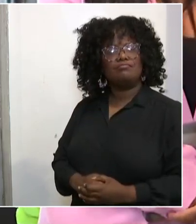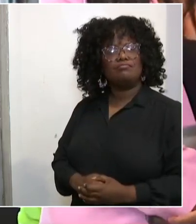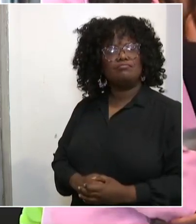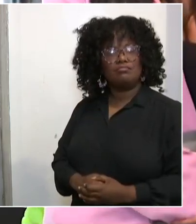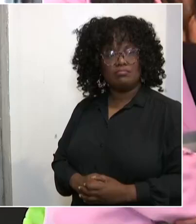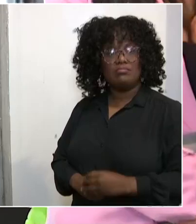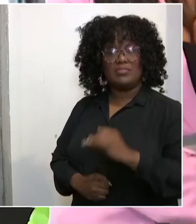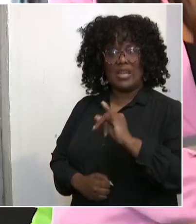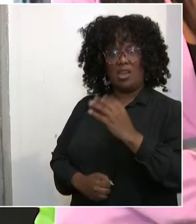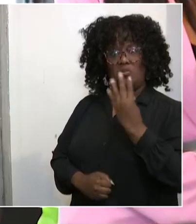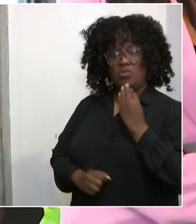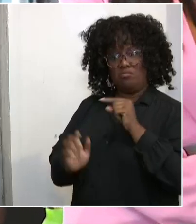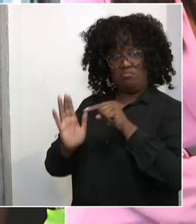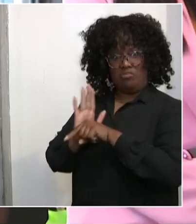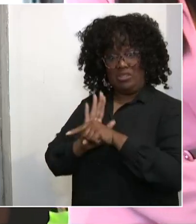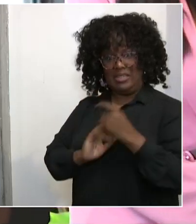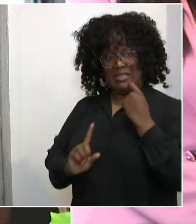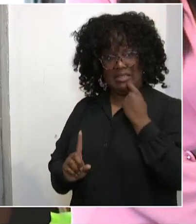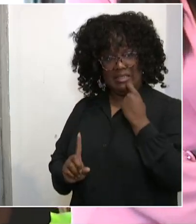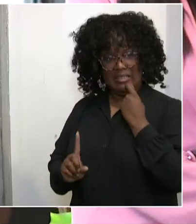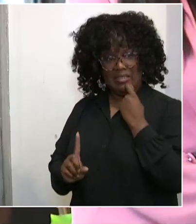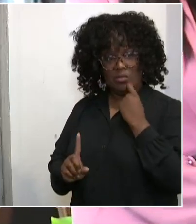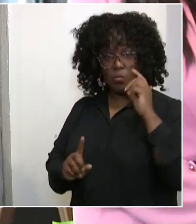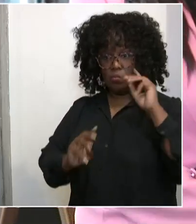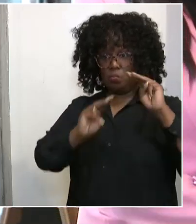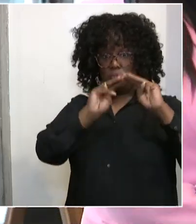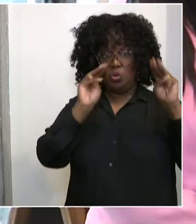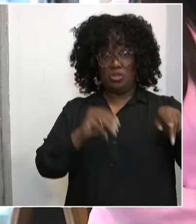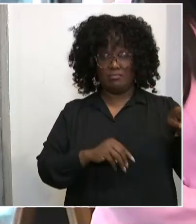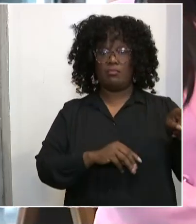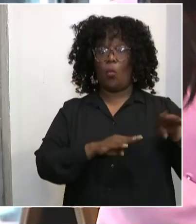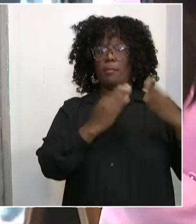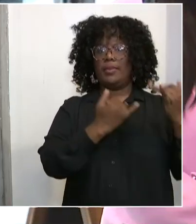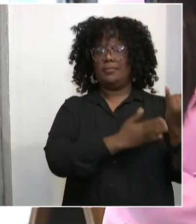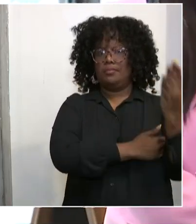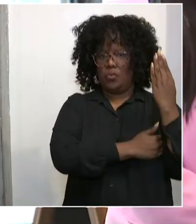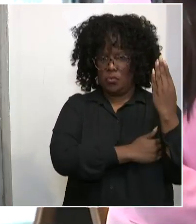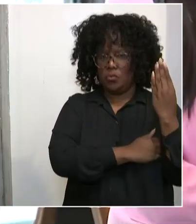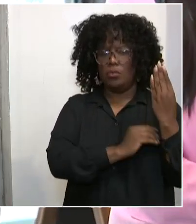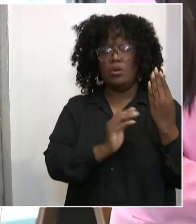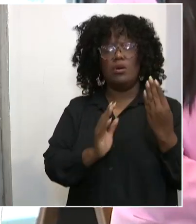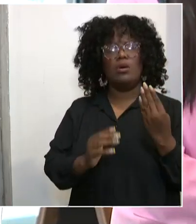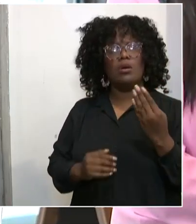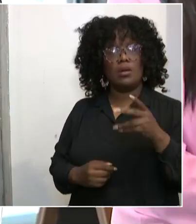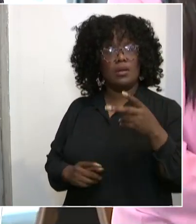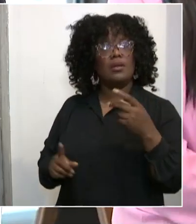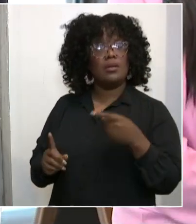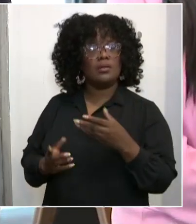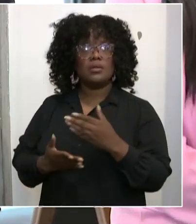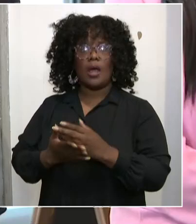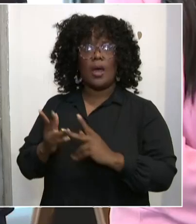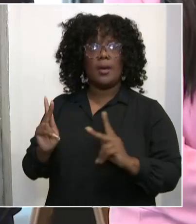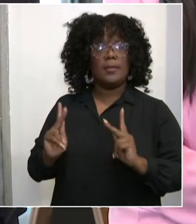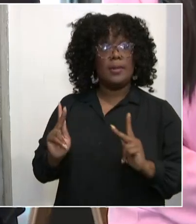what has happened overseas and other places with lone actors, people driving cars into crowds.